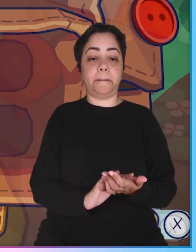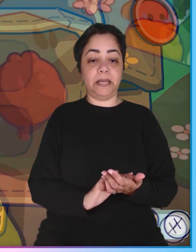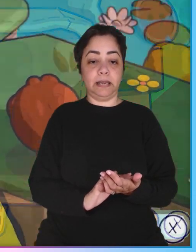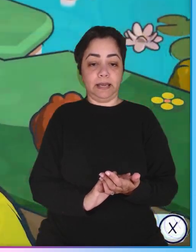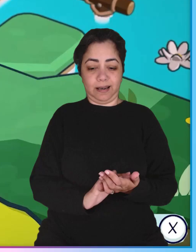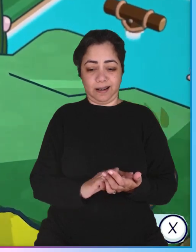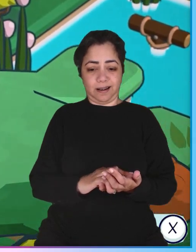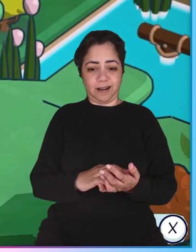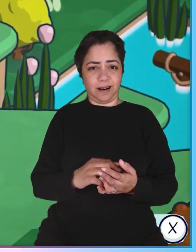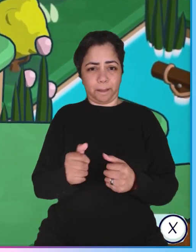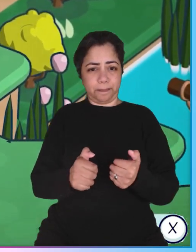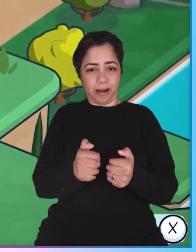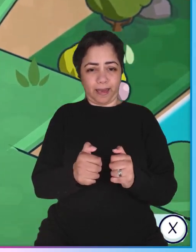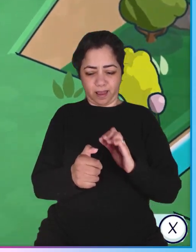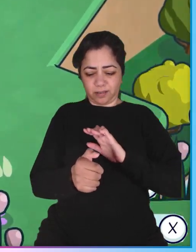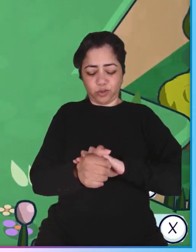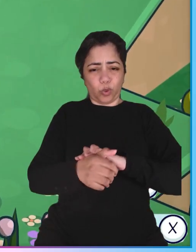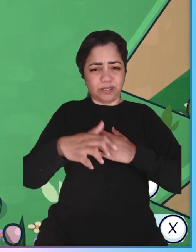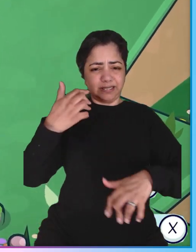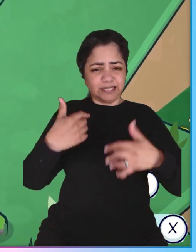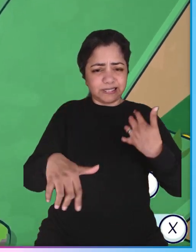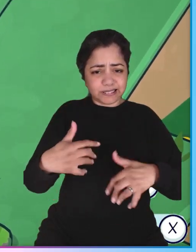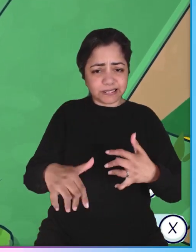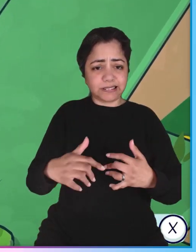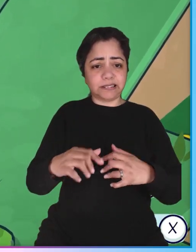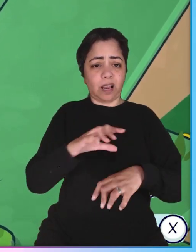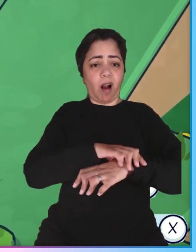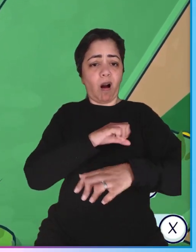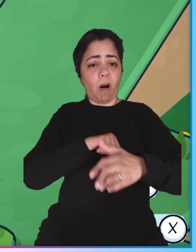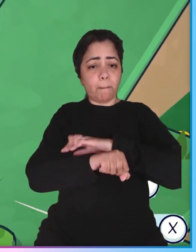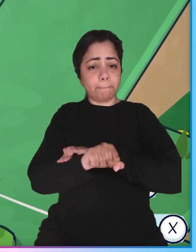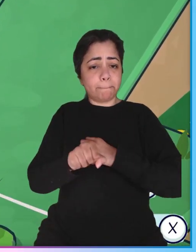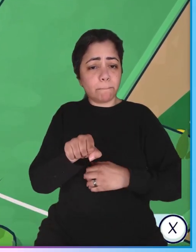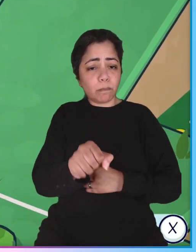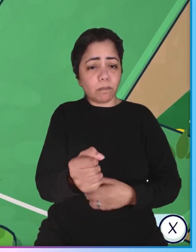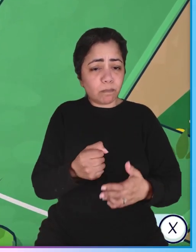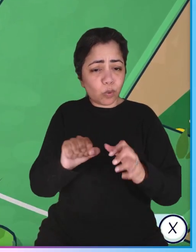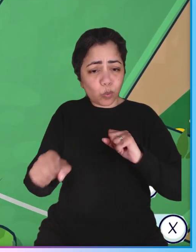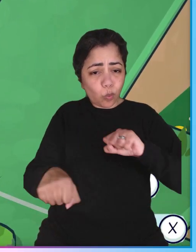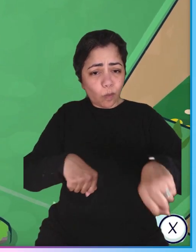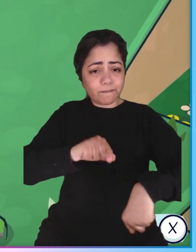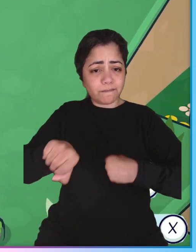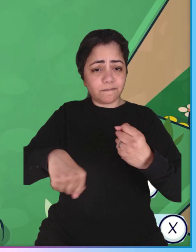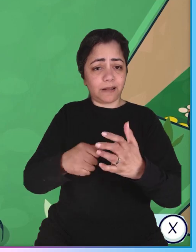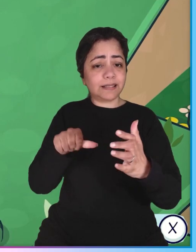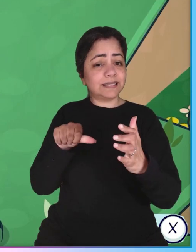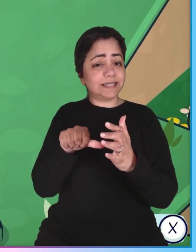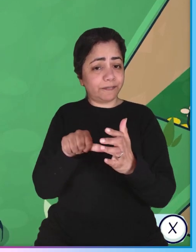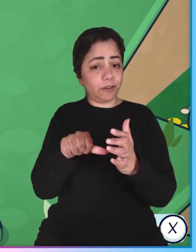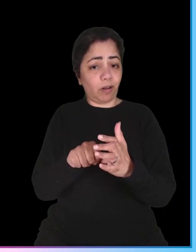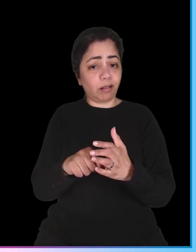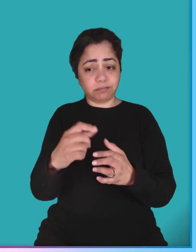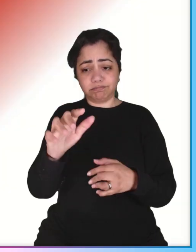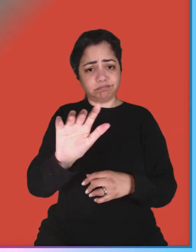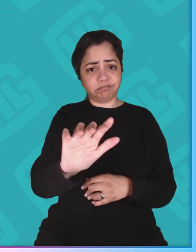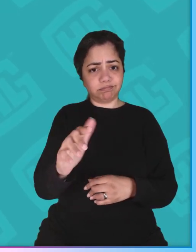as well as options for turning on contextual subtitles for animated cutscenes and full controller remapping support.